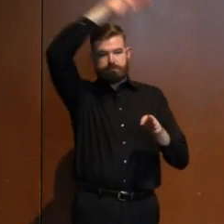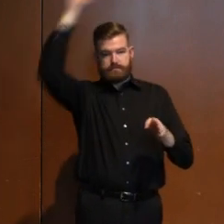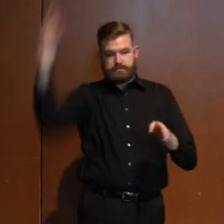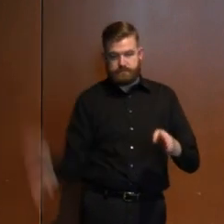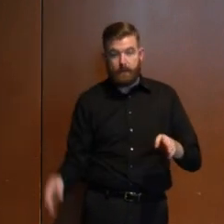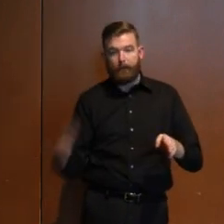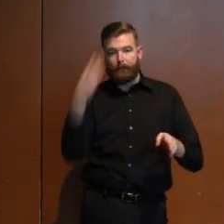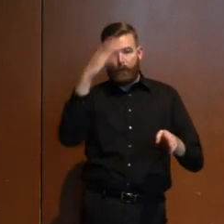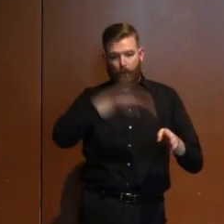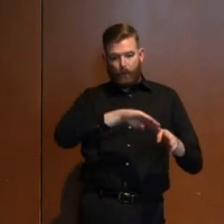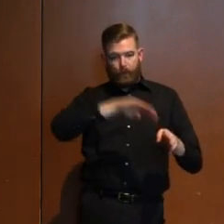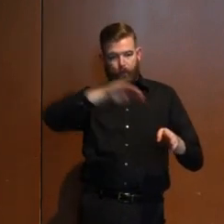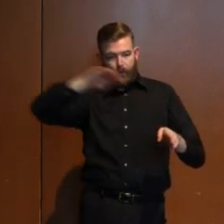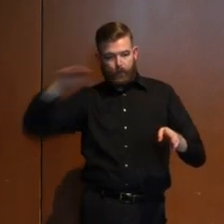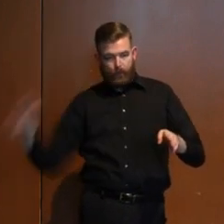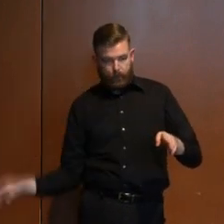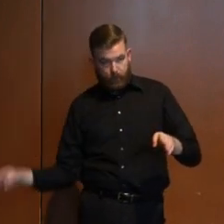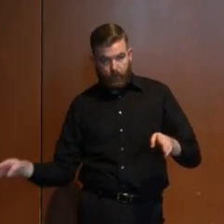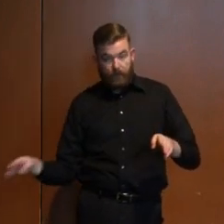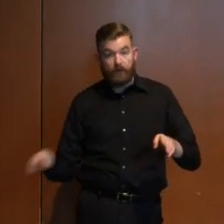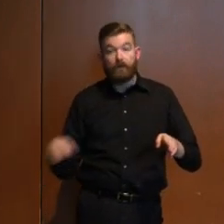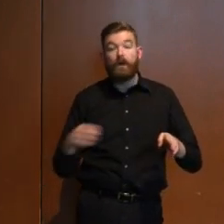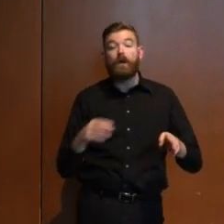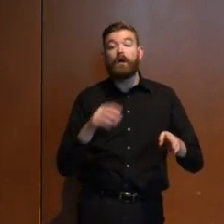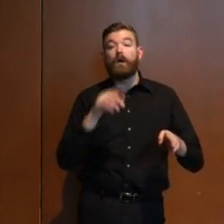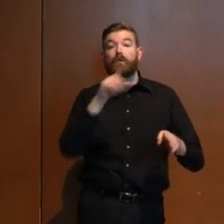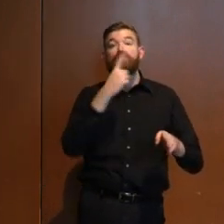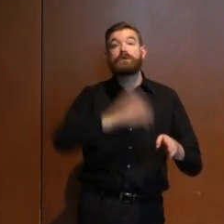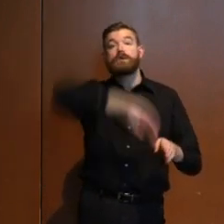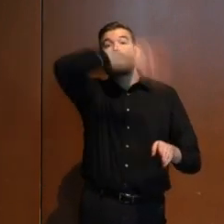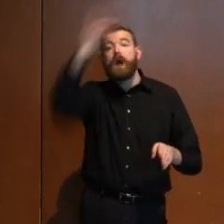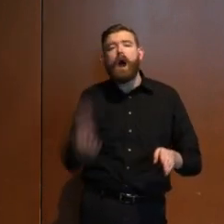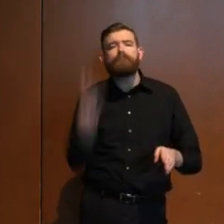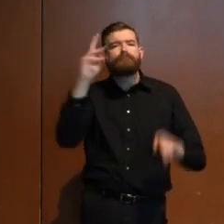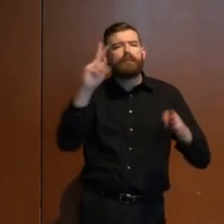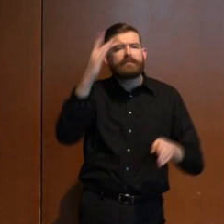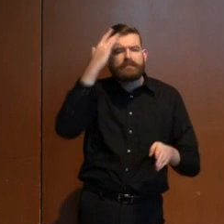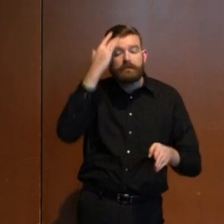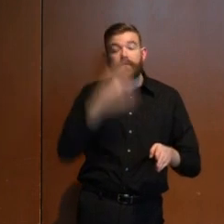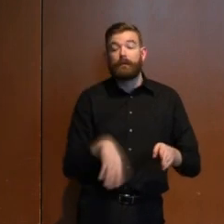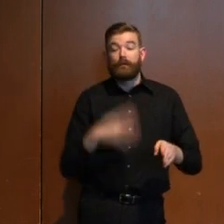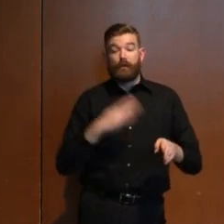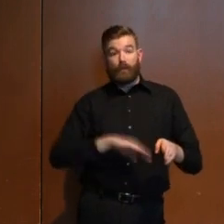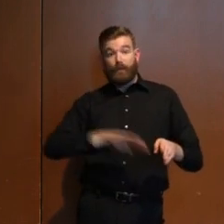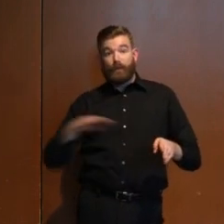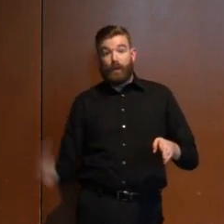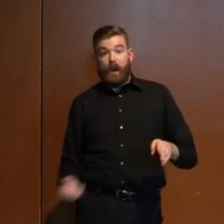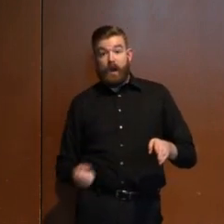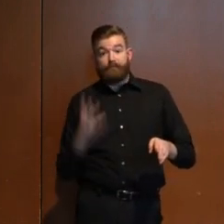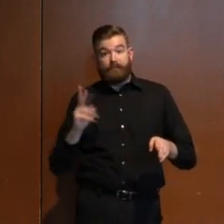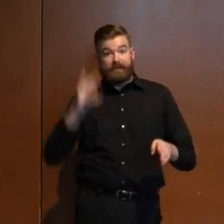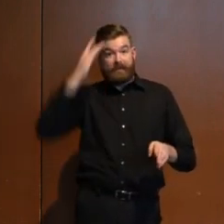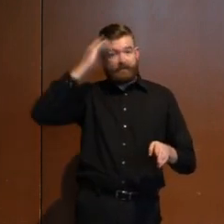BUT EVEN IF WE DON'T SUCK -- BUT EVEN IF WE DON'T SUCCEED, YOU CAN SEE AT A MINIMUM WHAT WE'RE TRYING TO DO IS TO SMOOTH